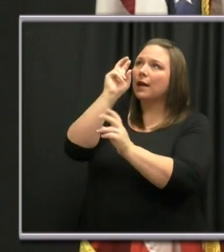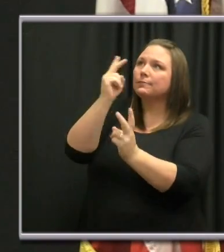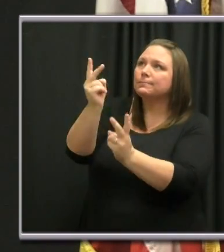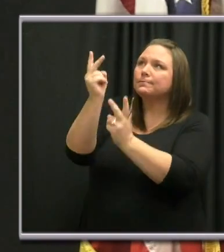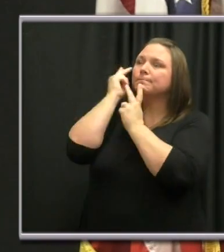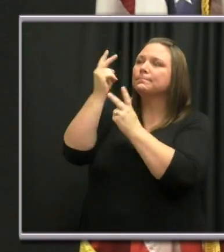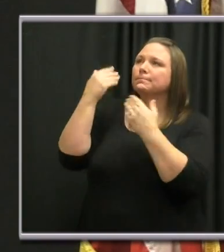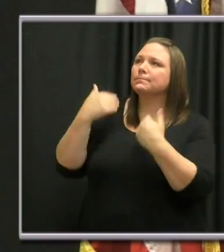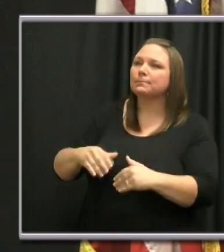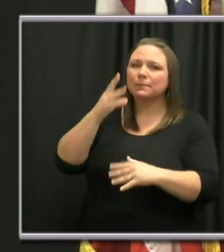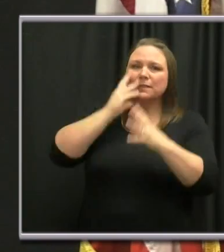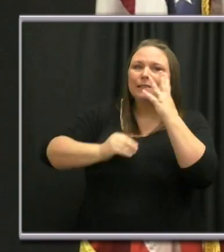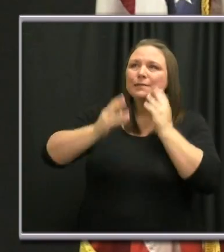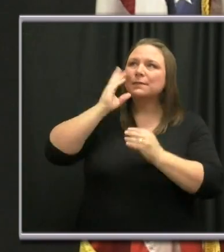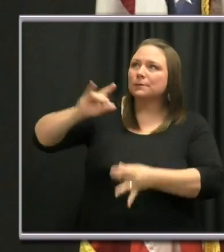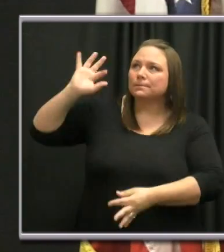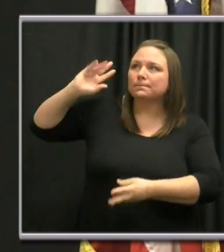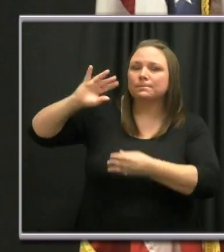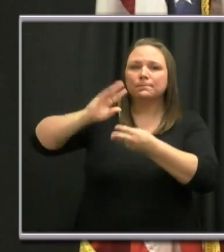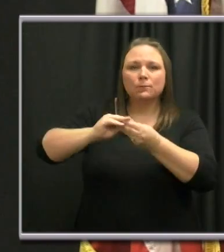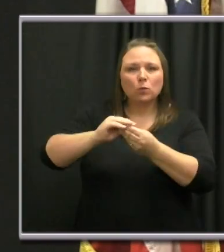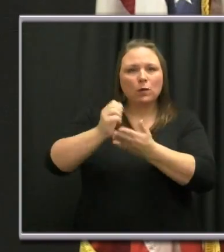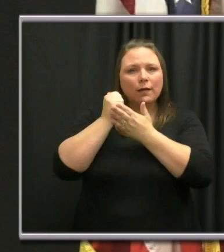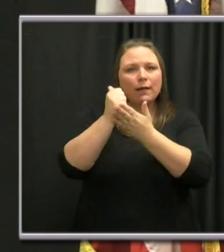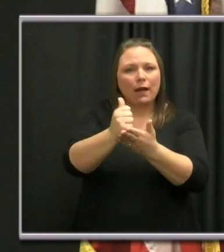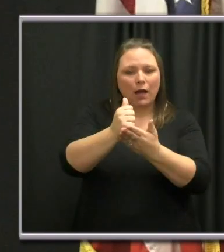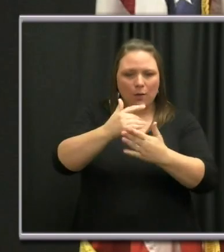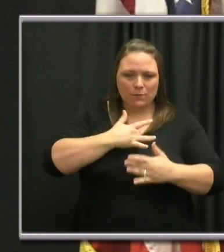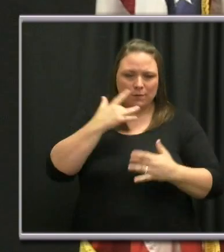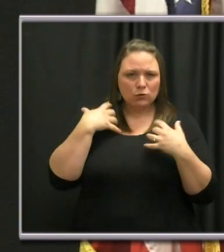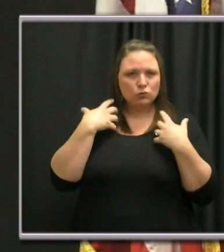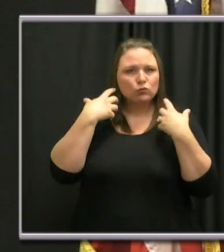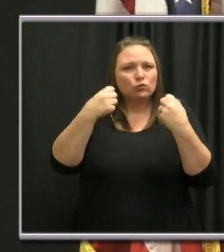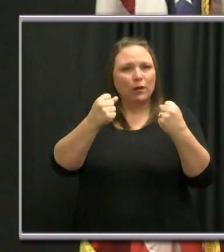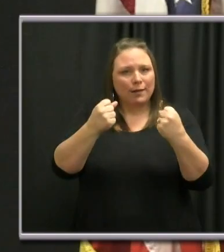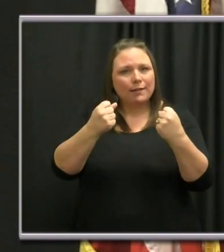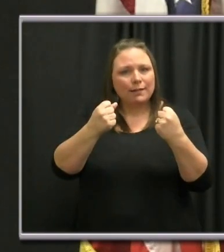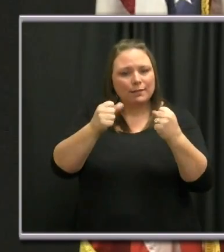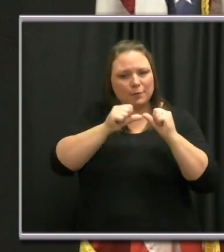WILL BE THOSE MEMORIES AND EXPERIENCES THAT YOU'VE HAD